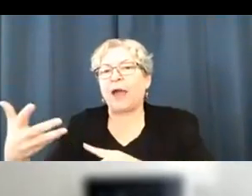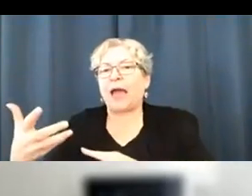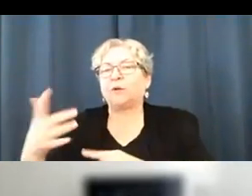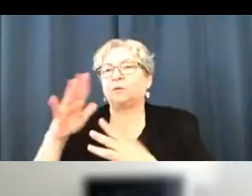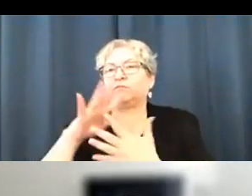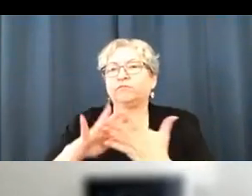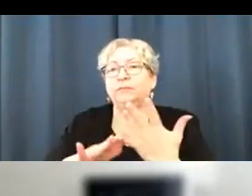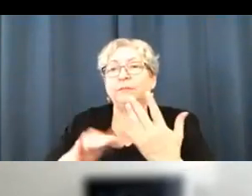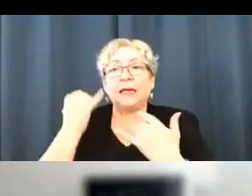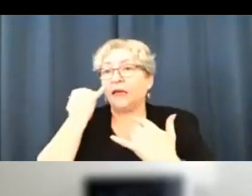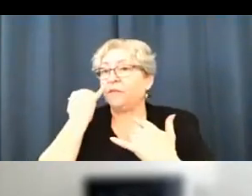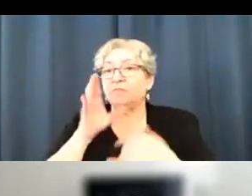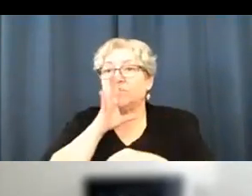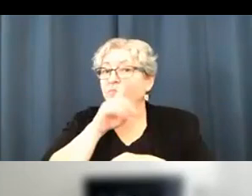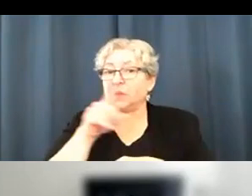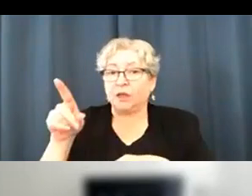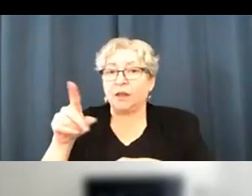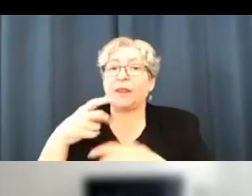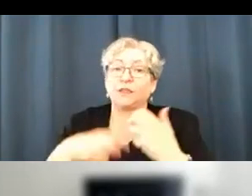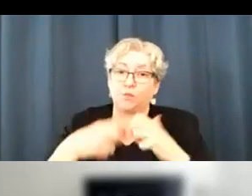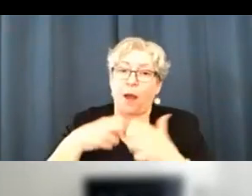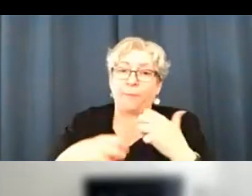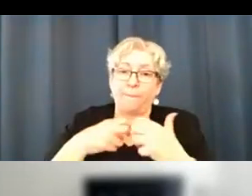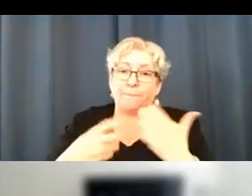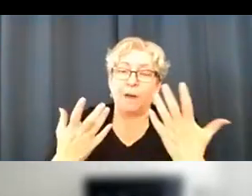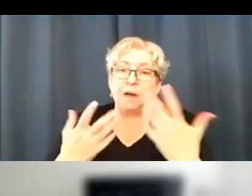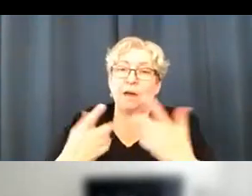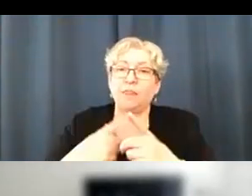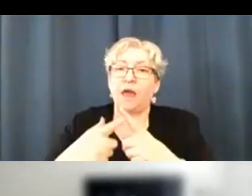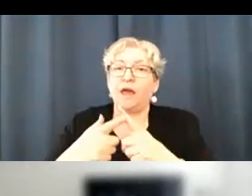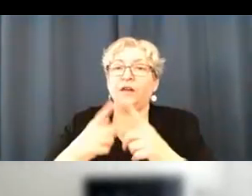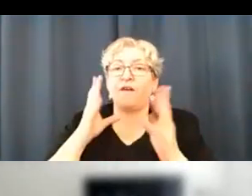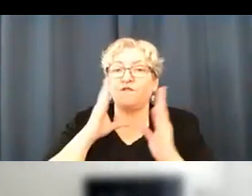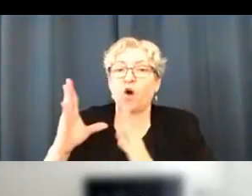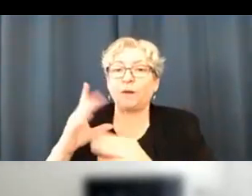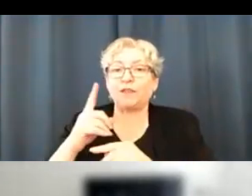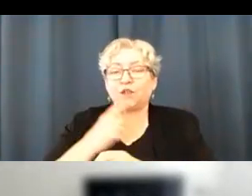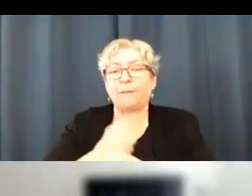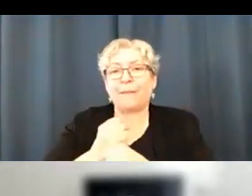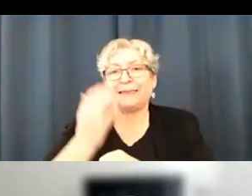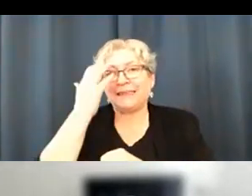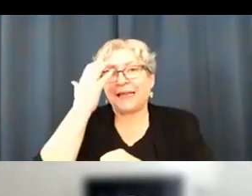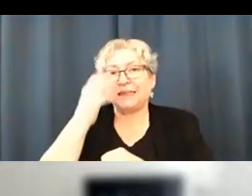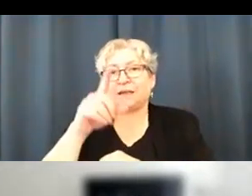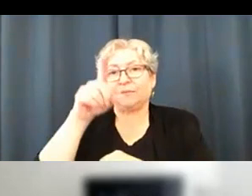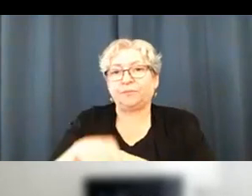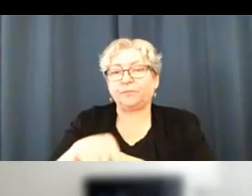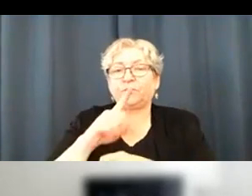And if it wasn't speaking those things, that would be a problem. But then the focus order should make sense. And this should also be structural as well.